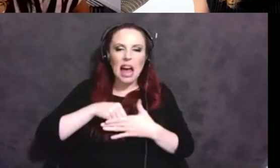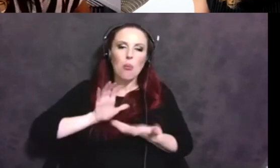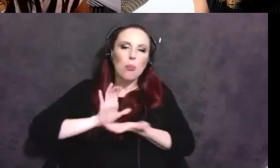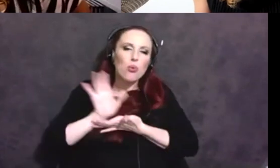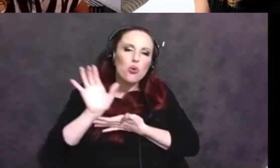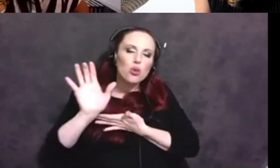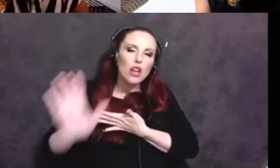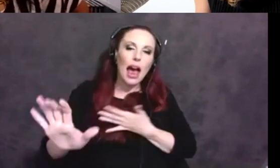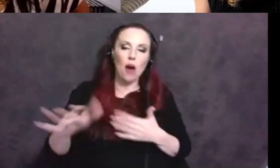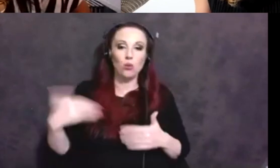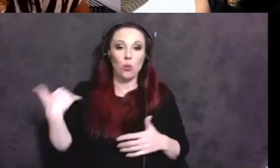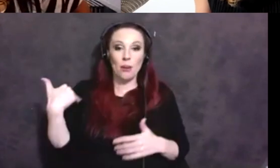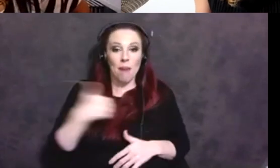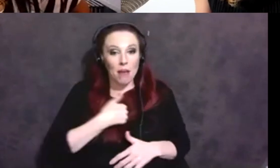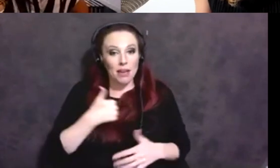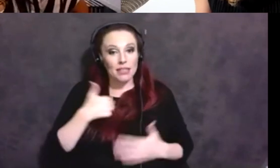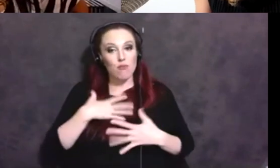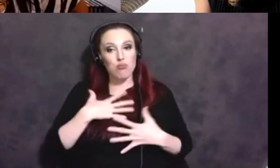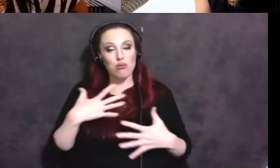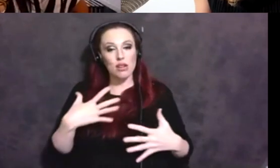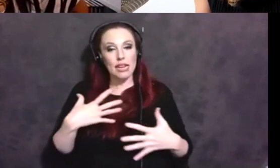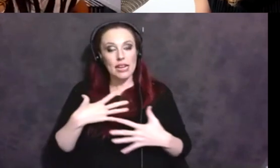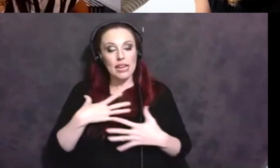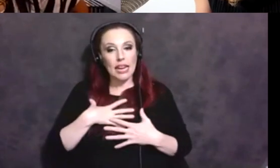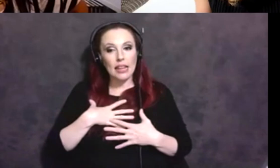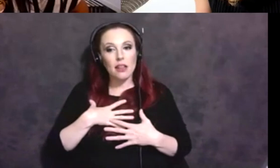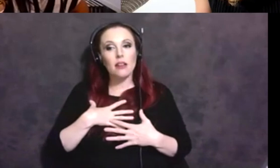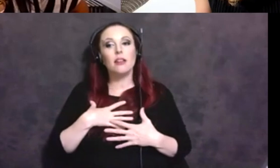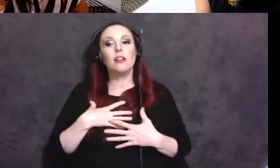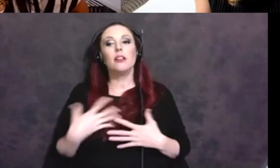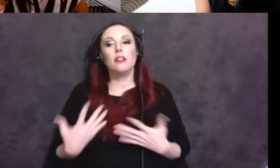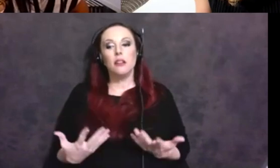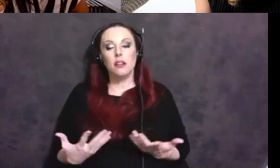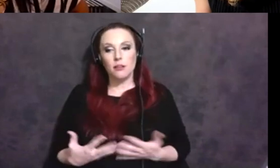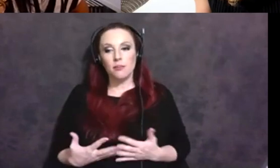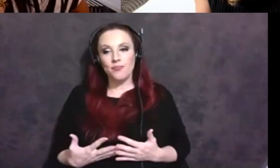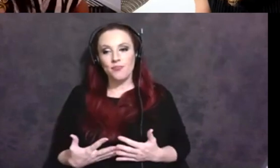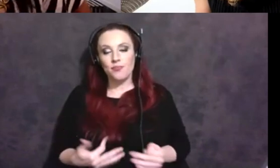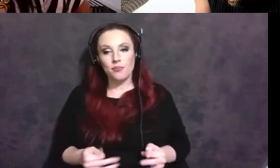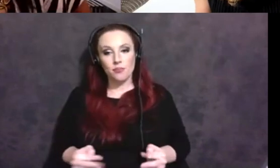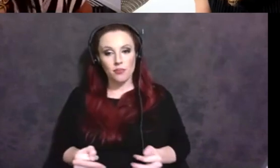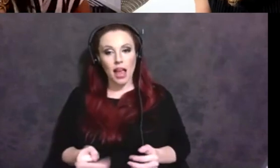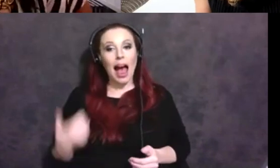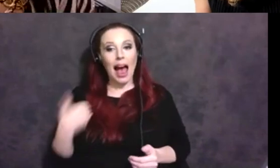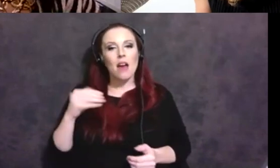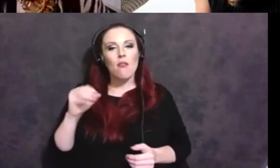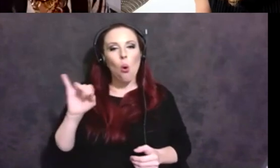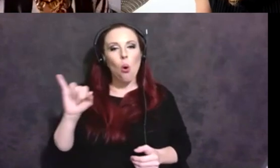to relax the nervous system, push out toxins and bring down the health rate and more. To